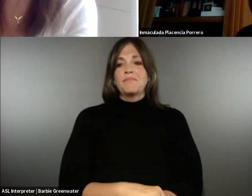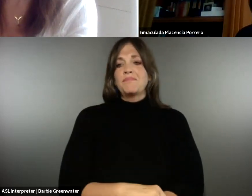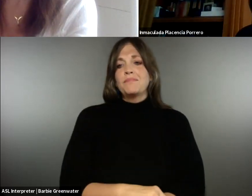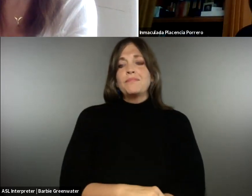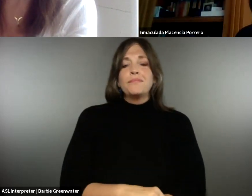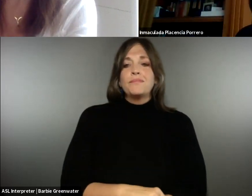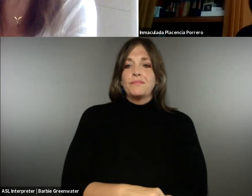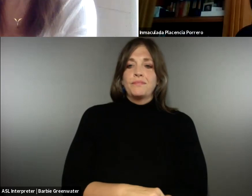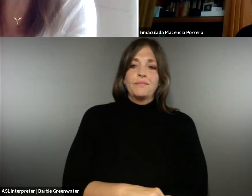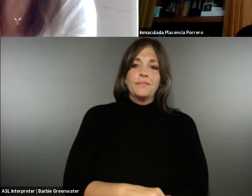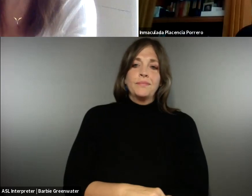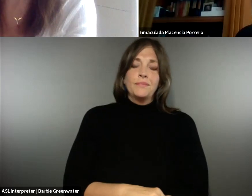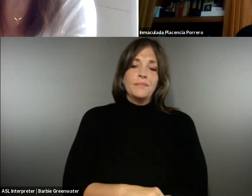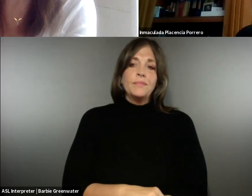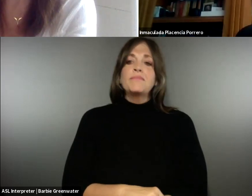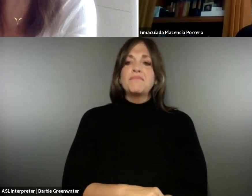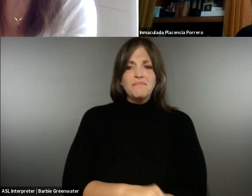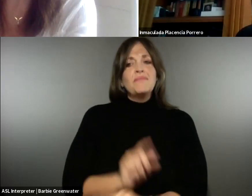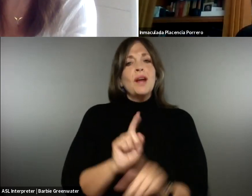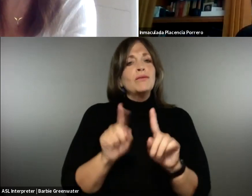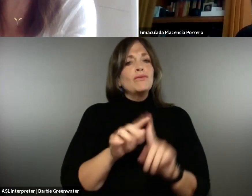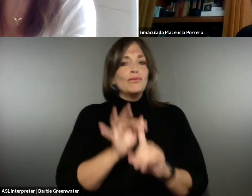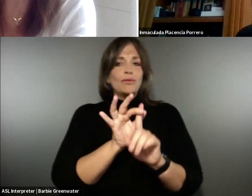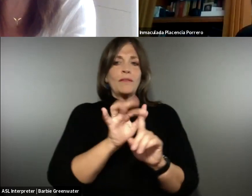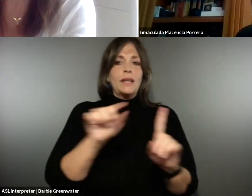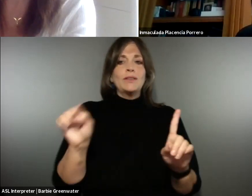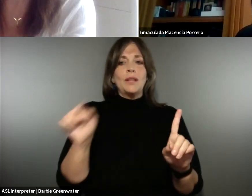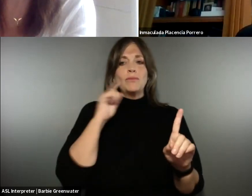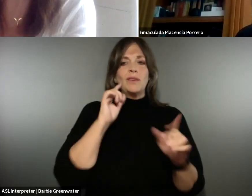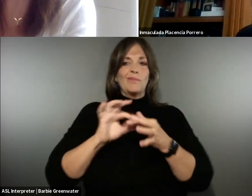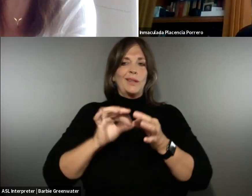them is prices for services. They are exempted from the directive,